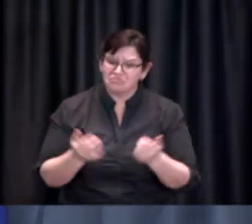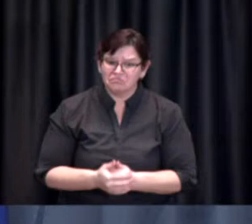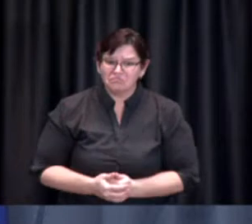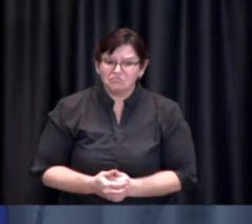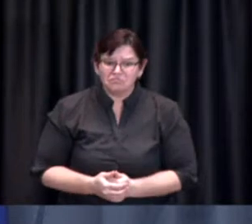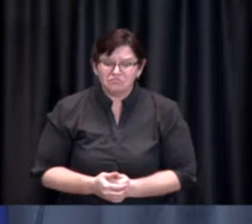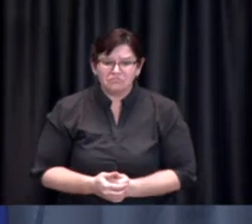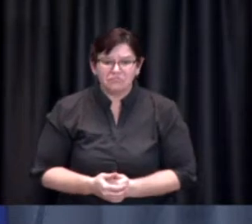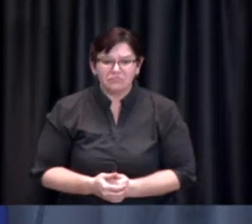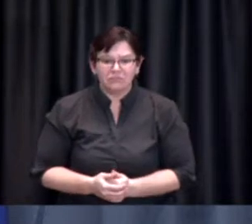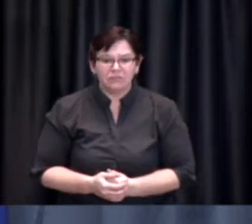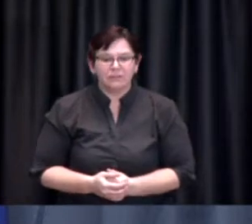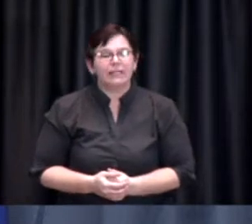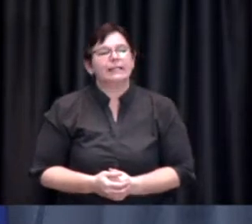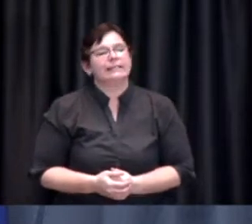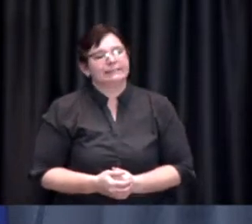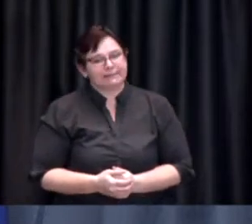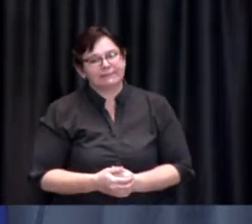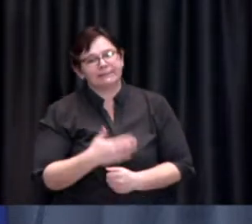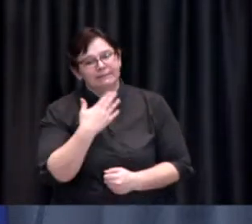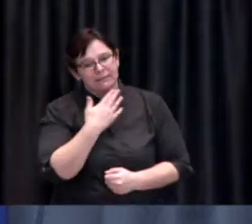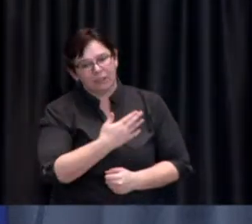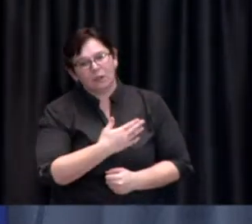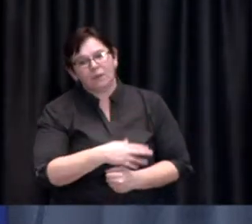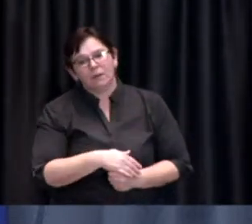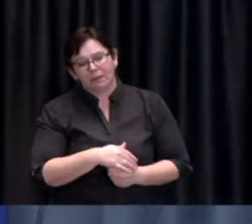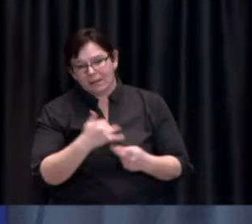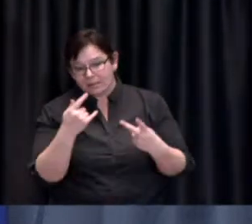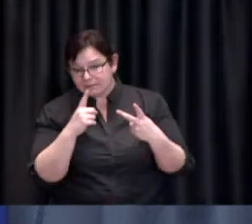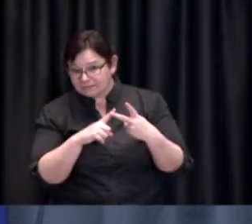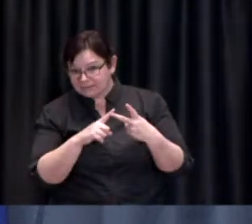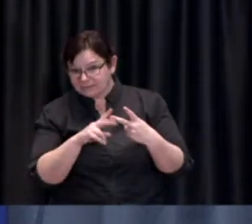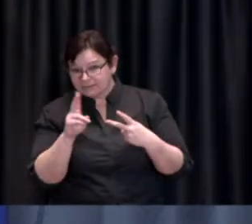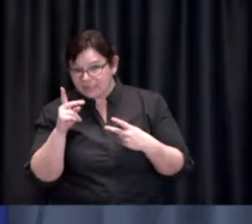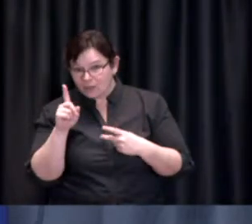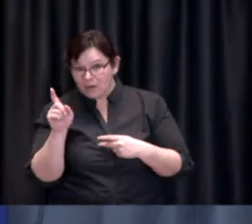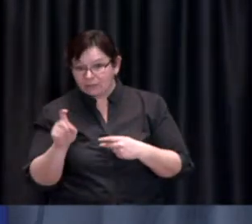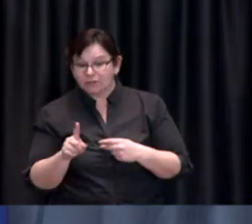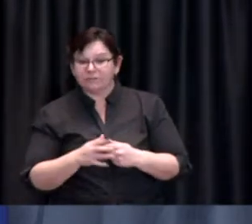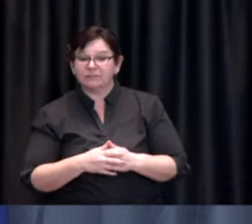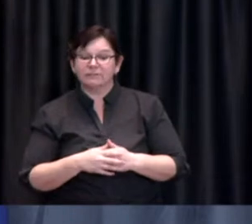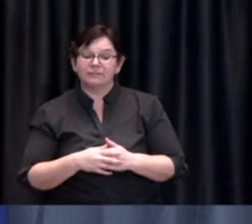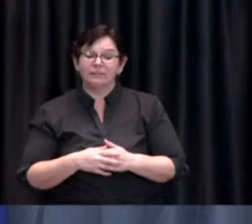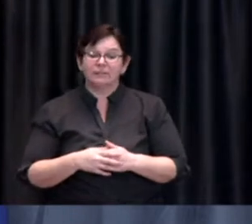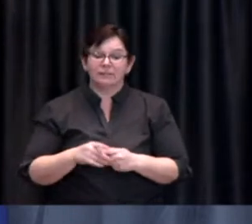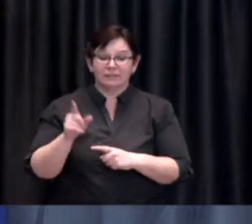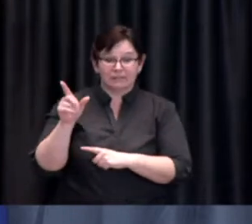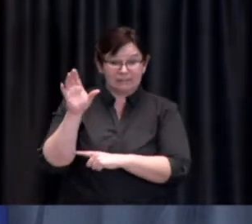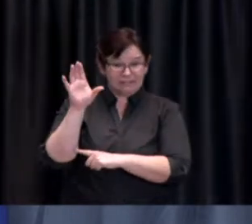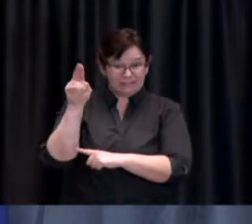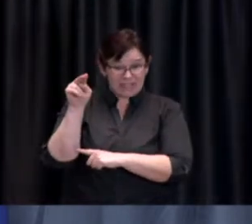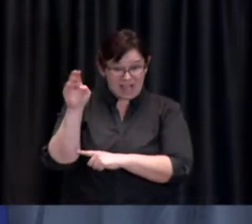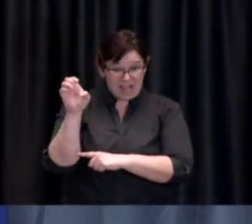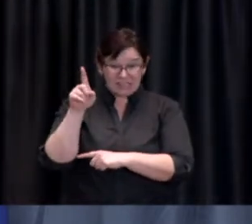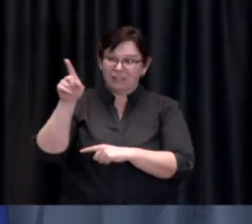Dave: All right thank you my second question is uh there's uh reports today that the CNE was expecting to go ahead as normal this year